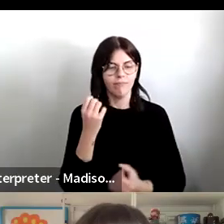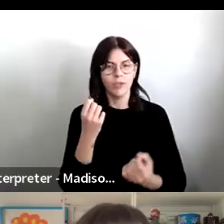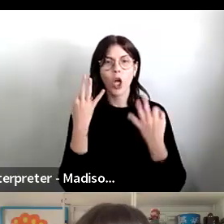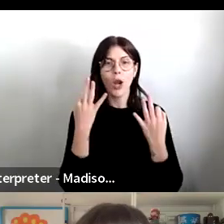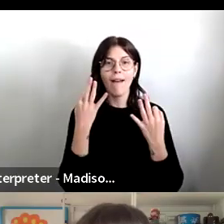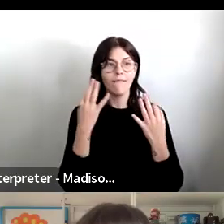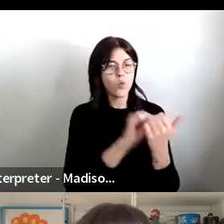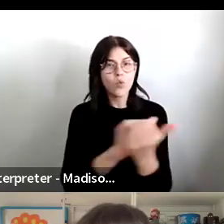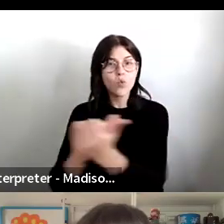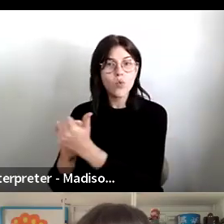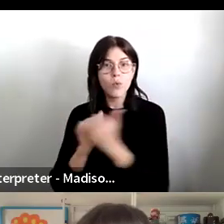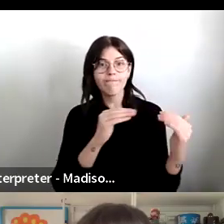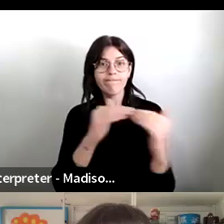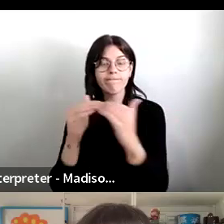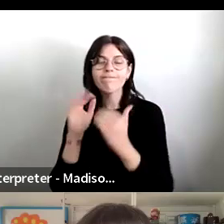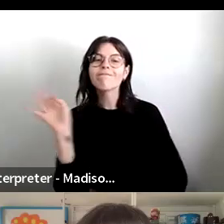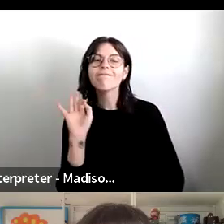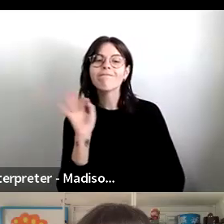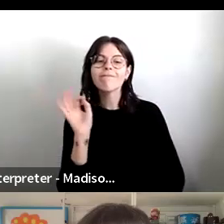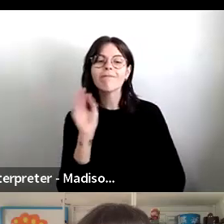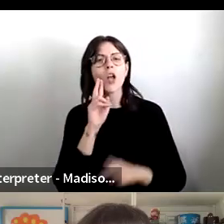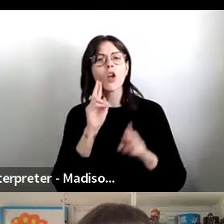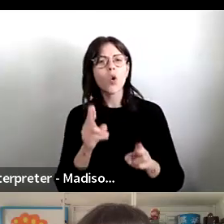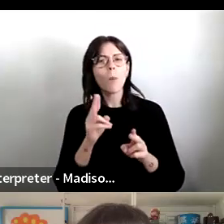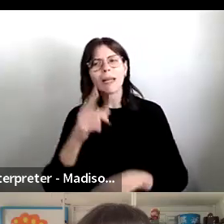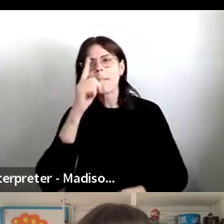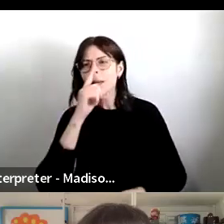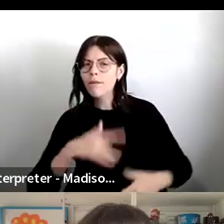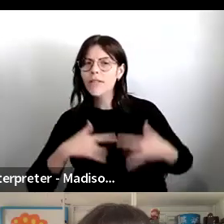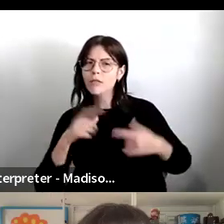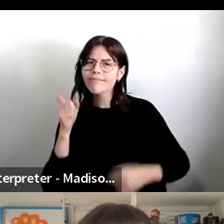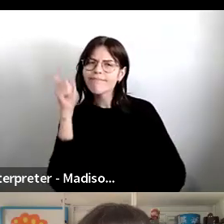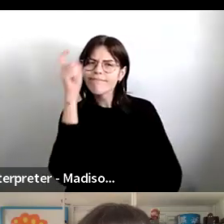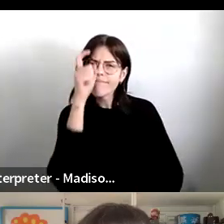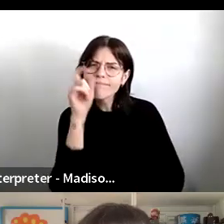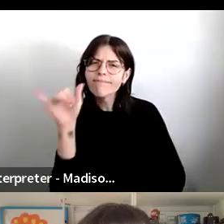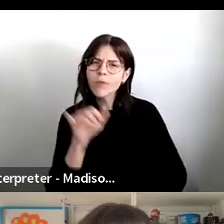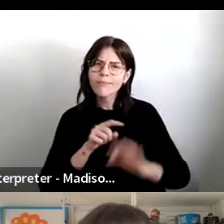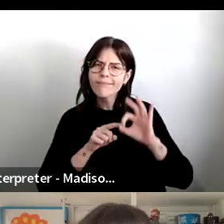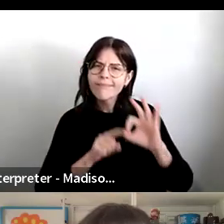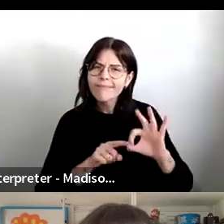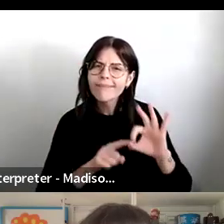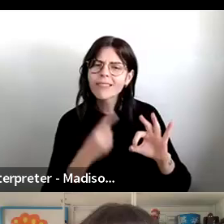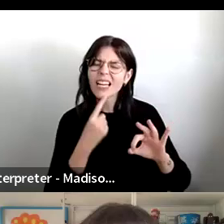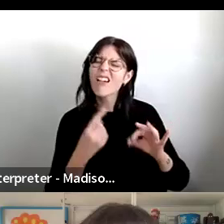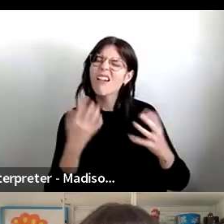it's often prefaced with curiosity or a question or enquiry. So someone goes, "I didn't pick that